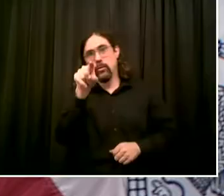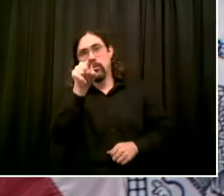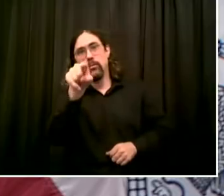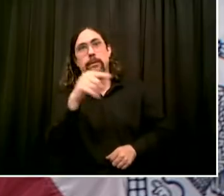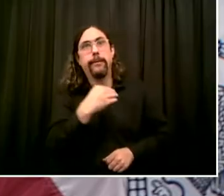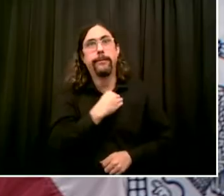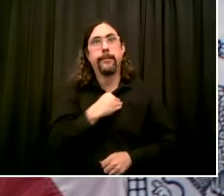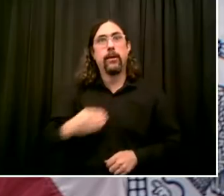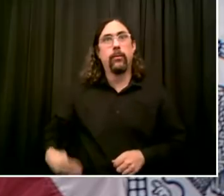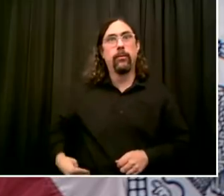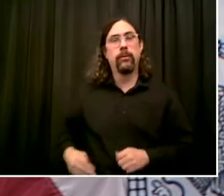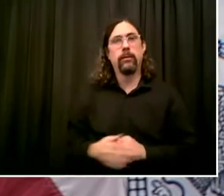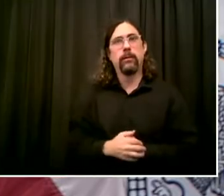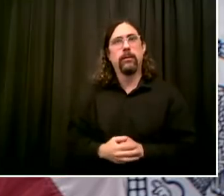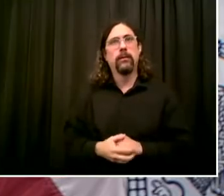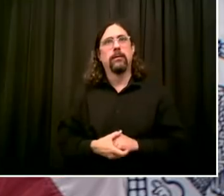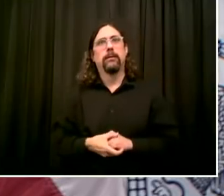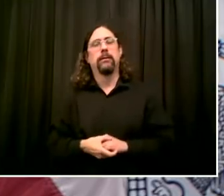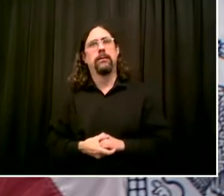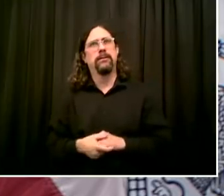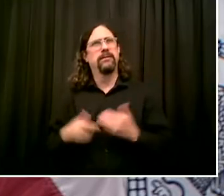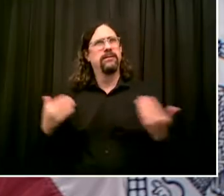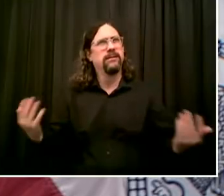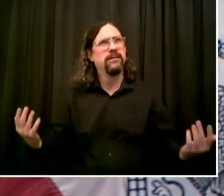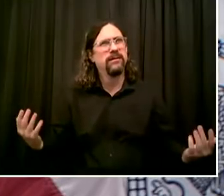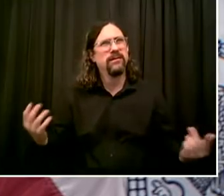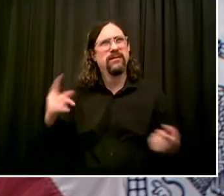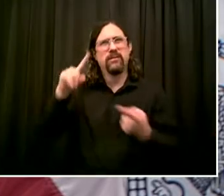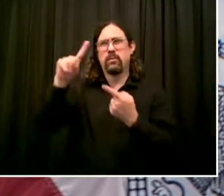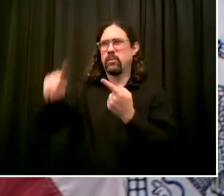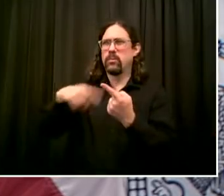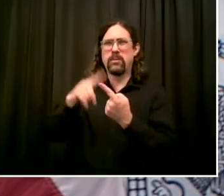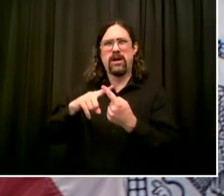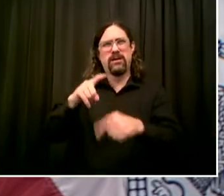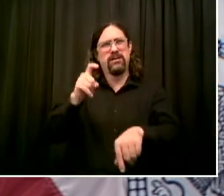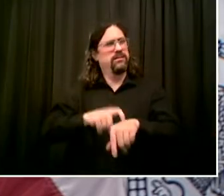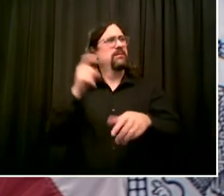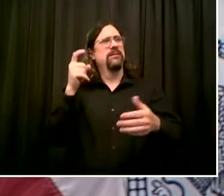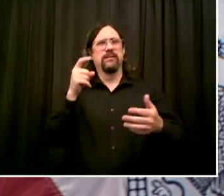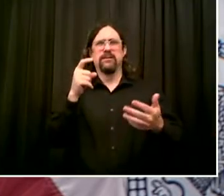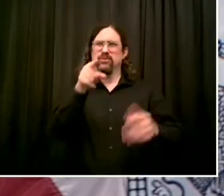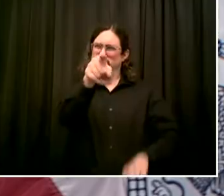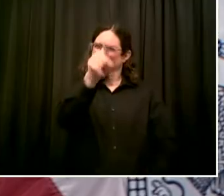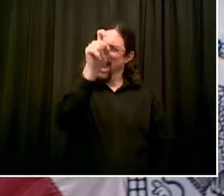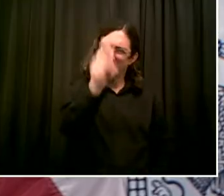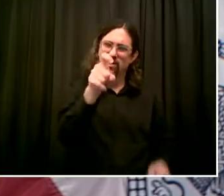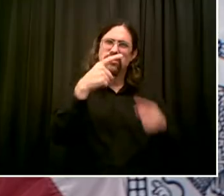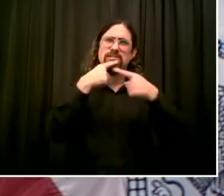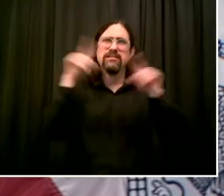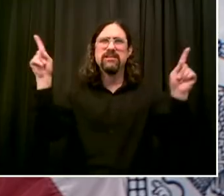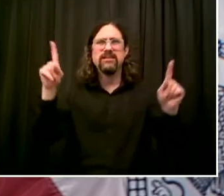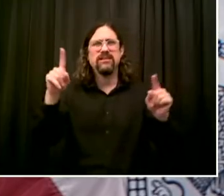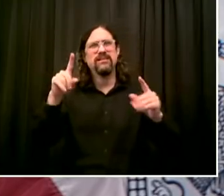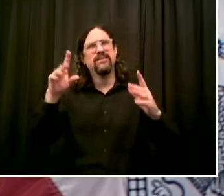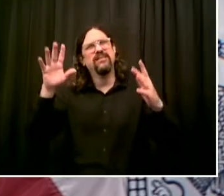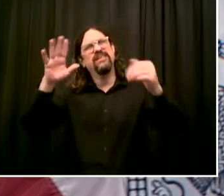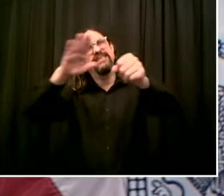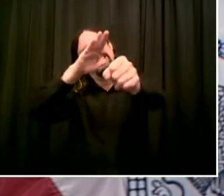AND SAY T HE VIOLENCE HAS TO STOP? WE HAVE A ONE- YEAR-OLD WHO WAS SHOT, WE HAVE A UNYOG MAN WITH A